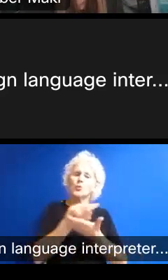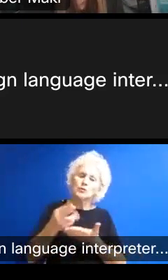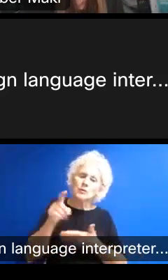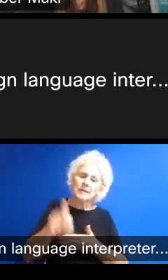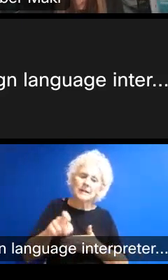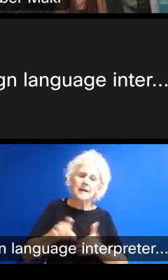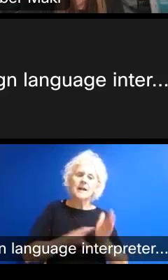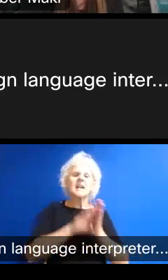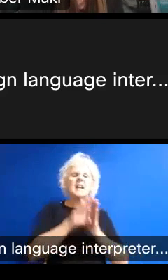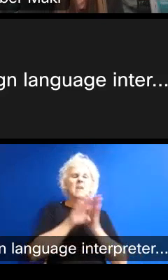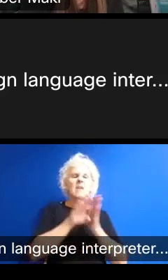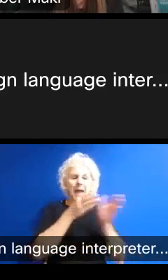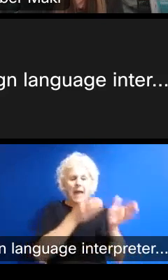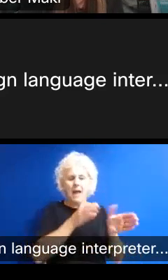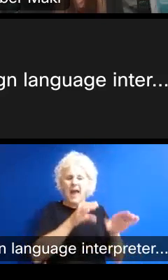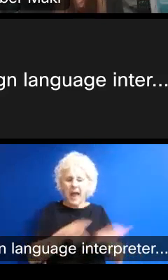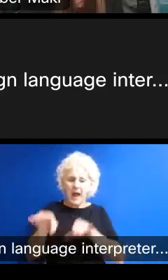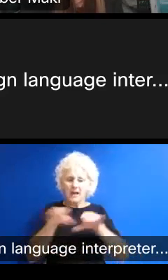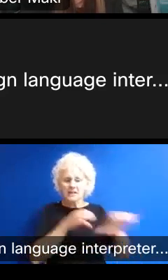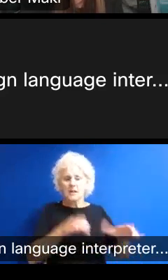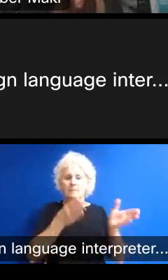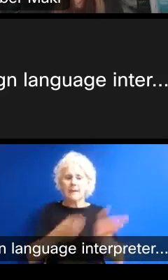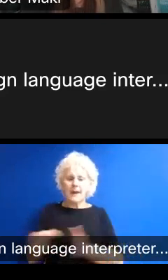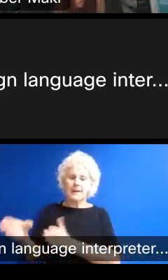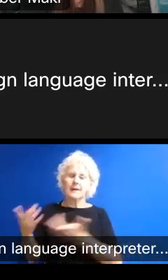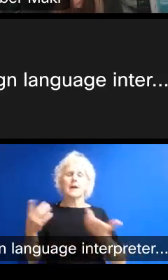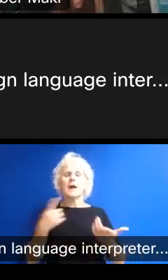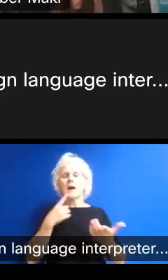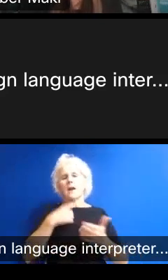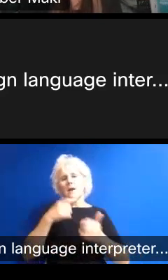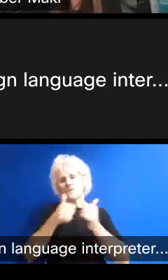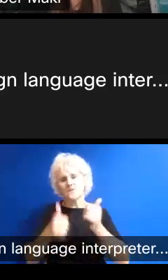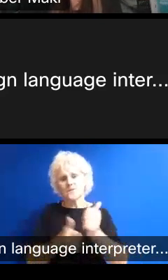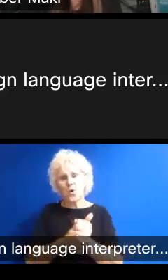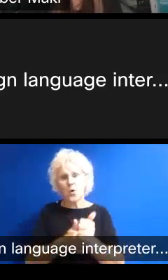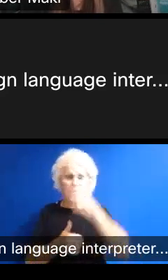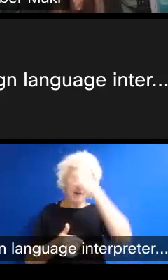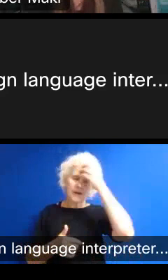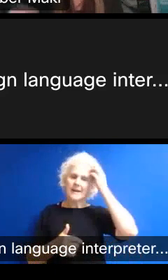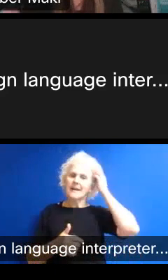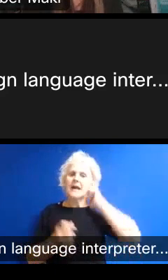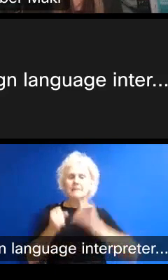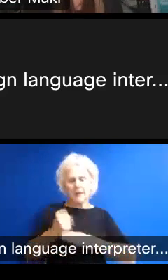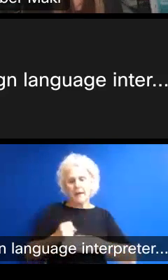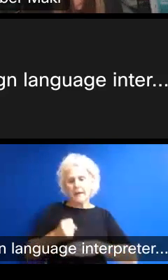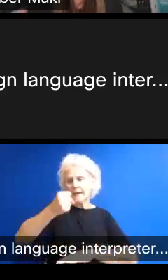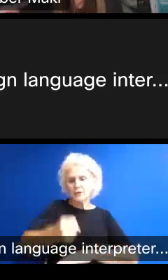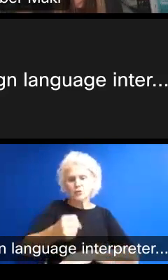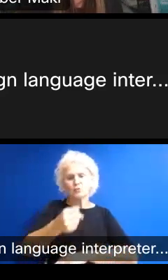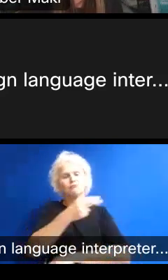and really at the end of the day avoid necessary institutional placement. So, avoidance of any